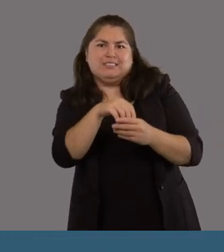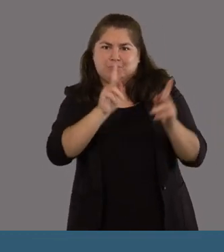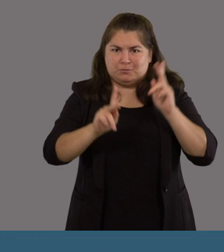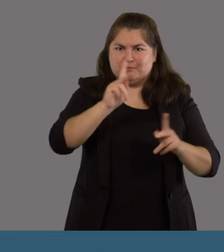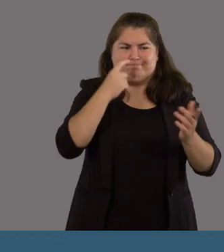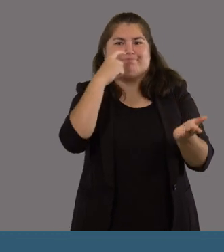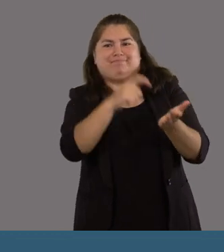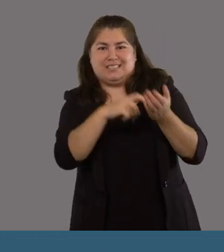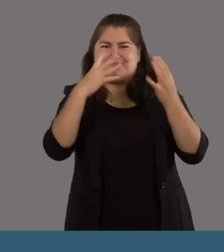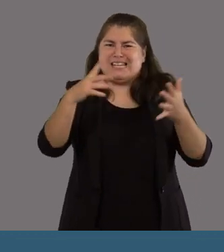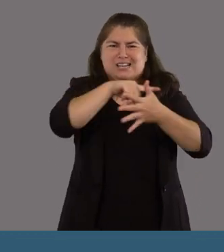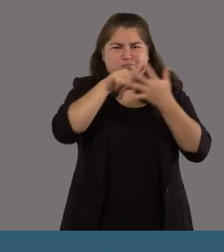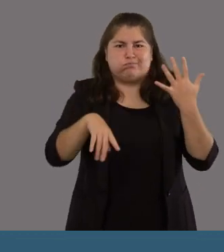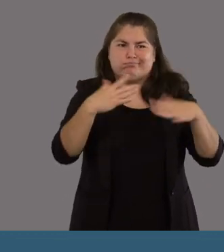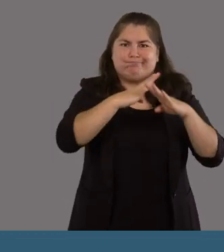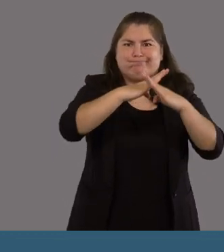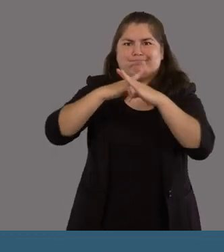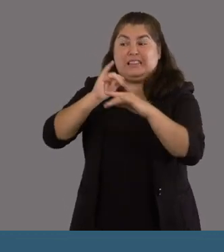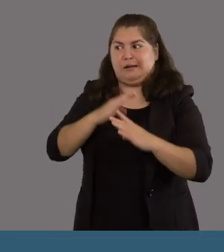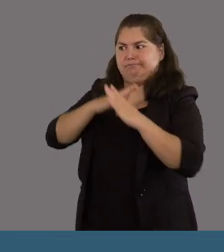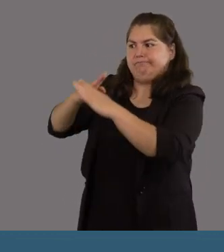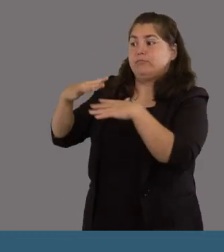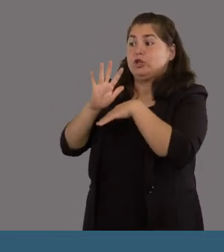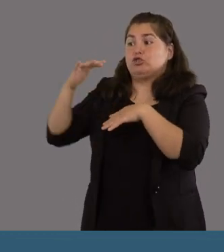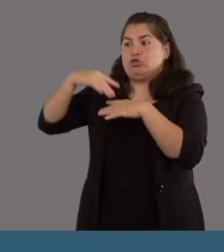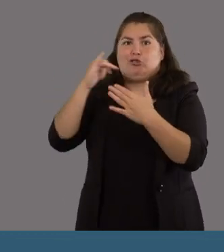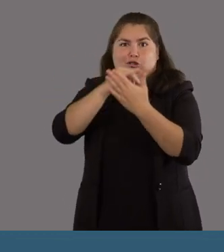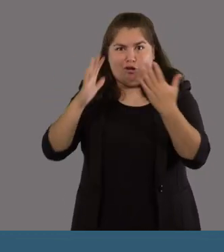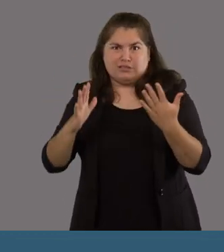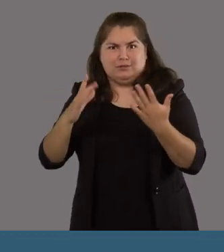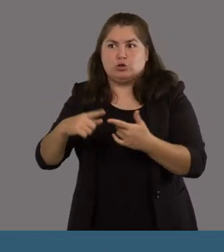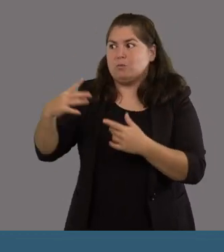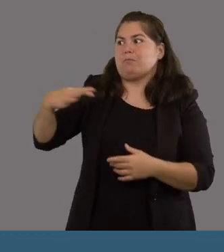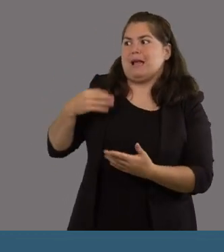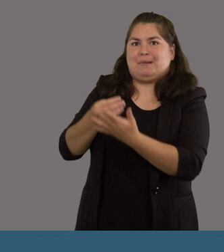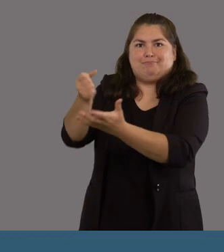acknowledged numerous barriers that prevent Indigenous artists from accessing funding